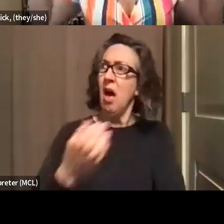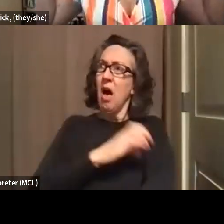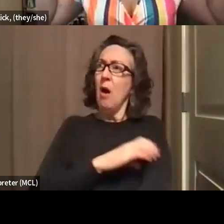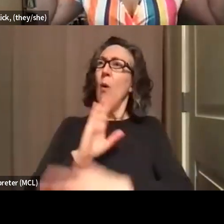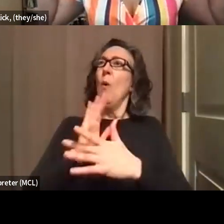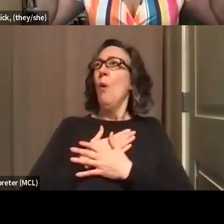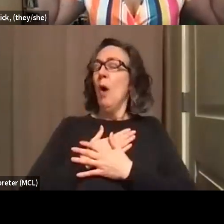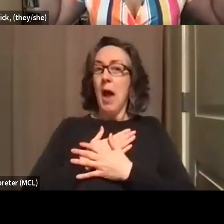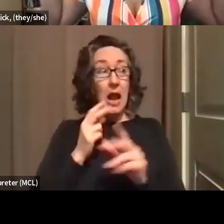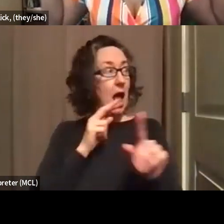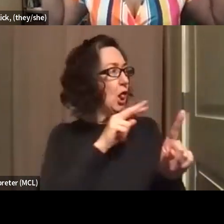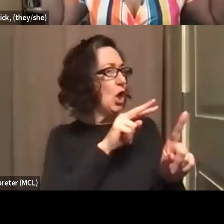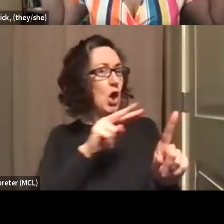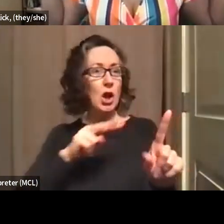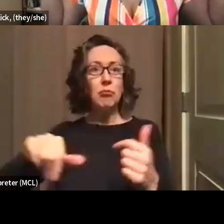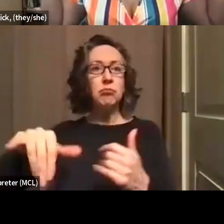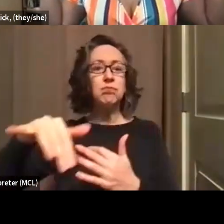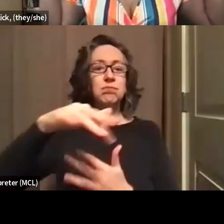I look around and I go I am not the only one.